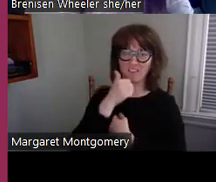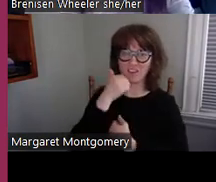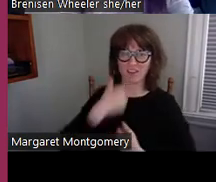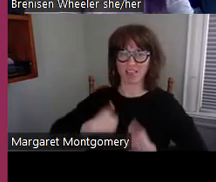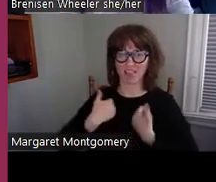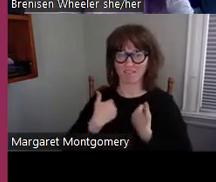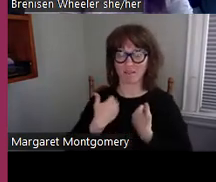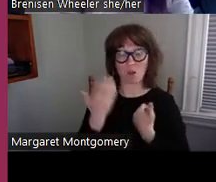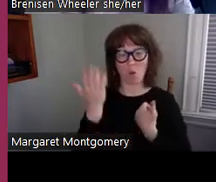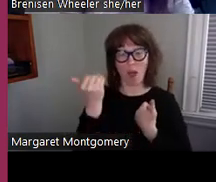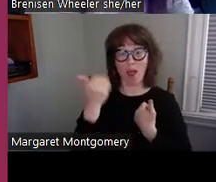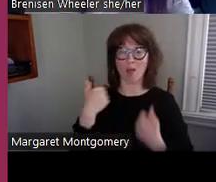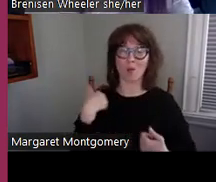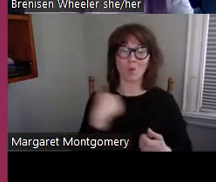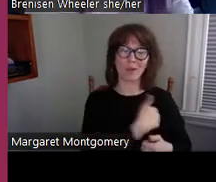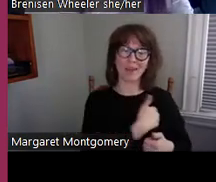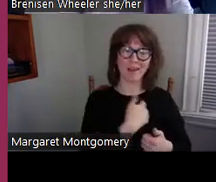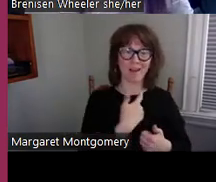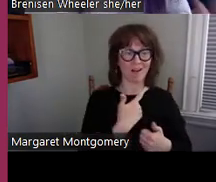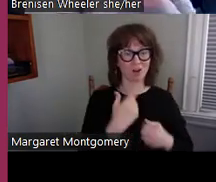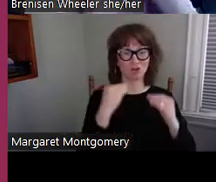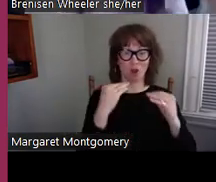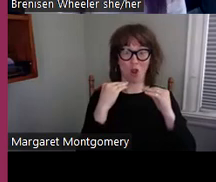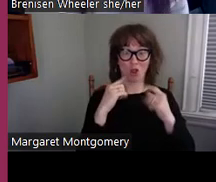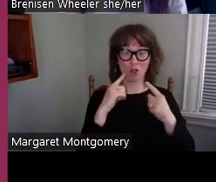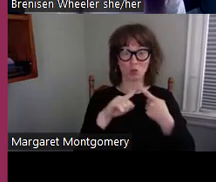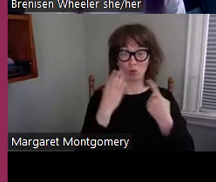behaviors as of 13:07:17 use. And so there are many social